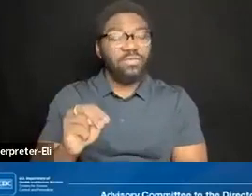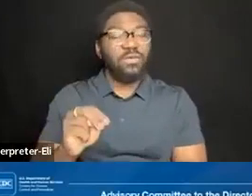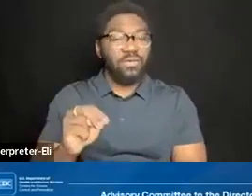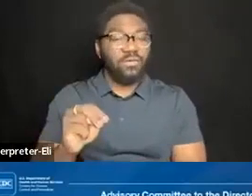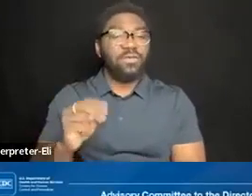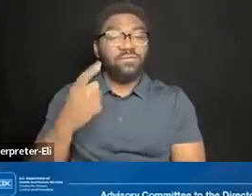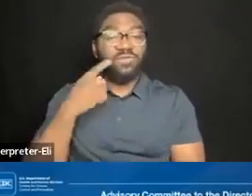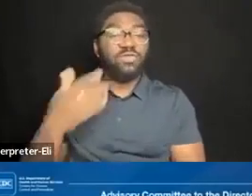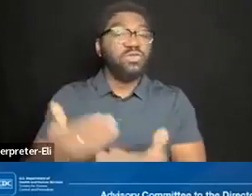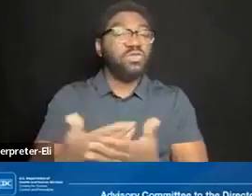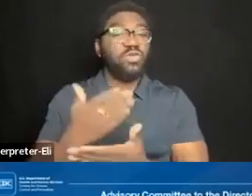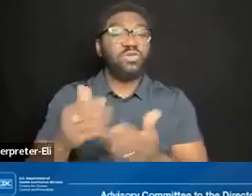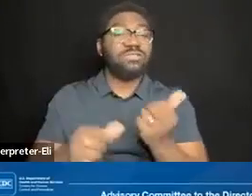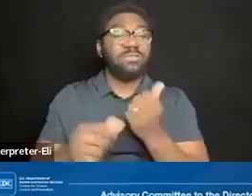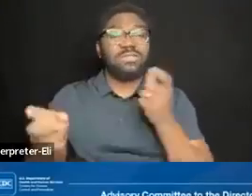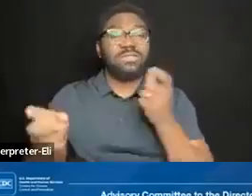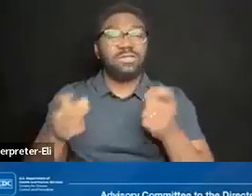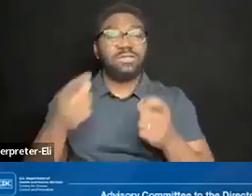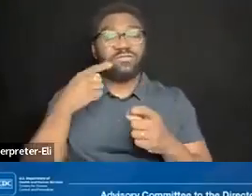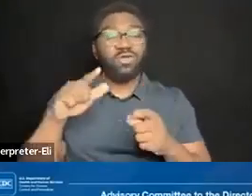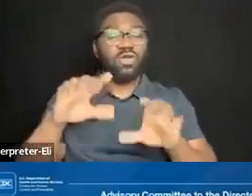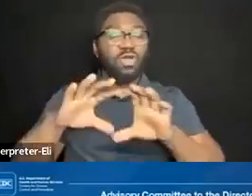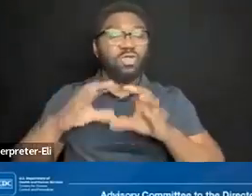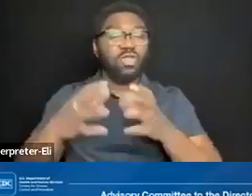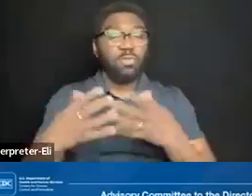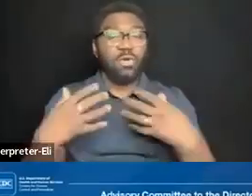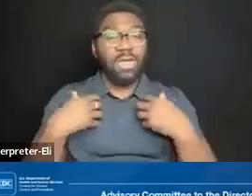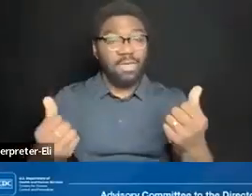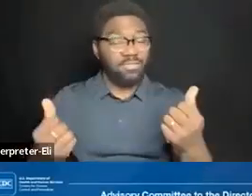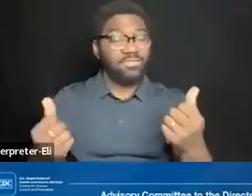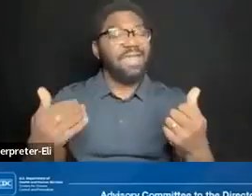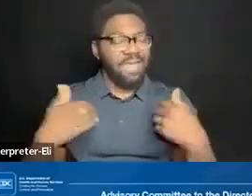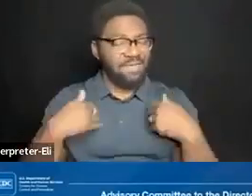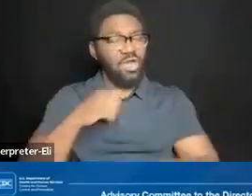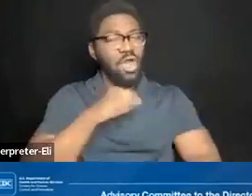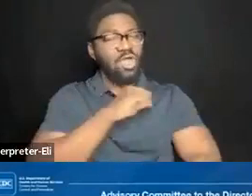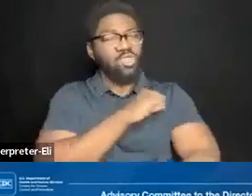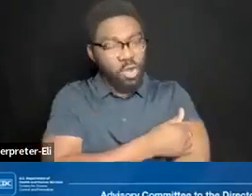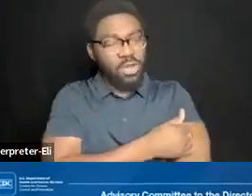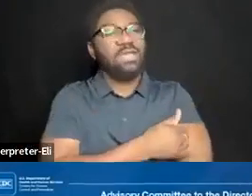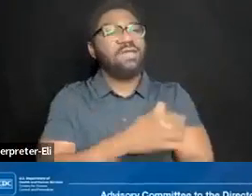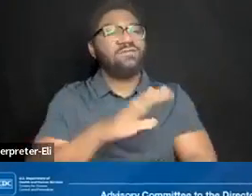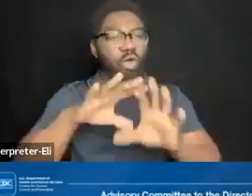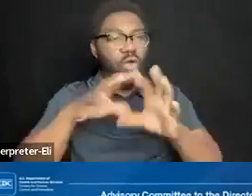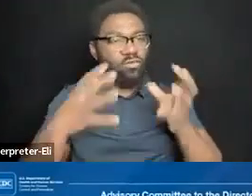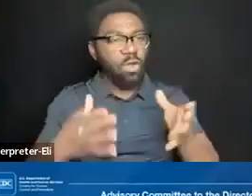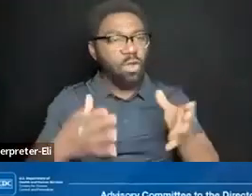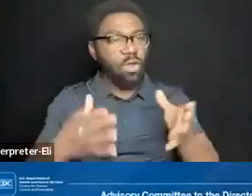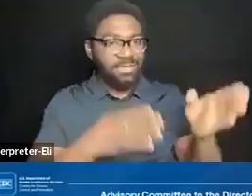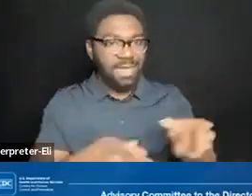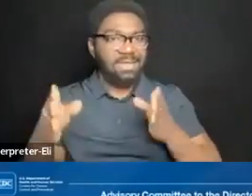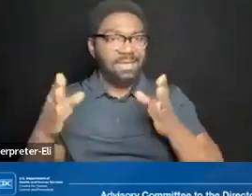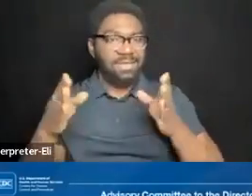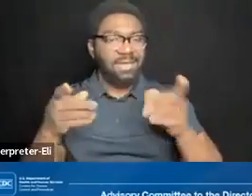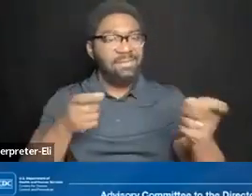for global health, with broad operating authority responsible for overall planning, direction, and management of CDC's global strategy,